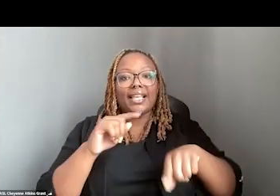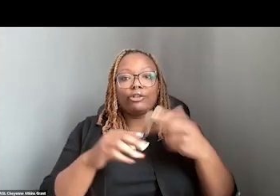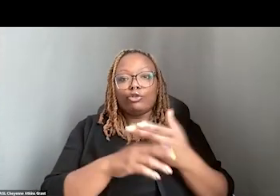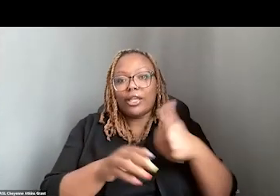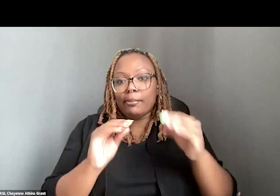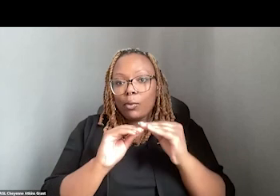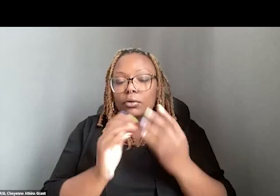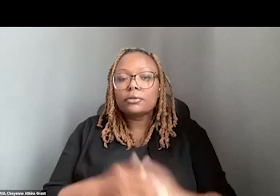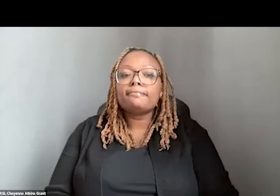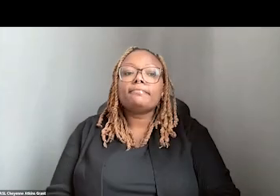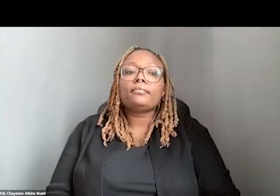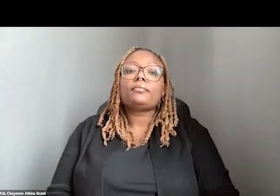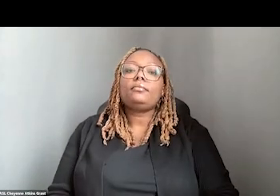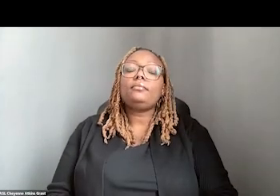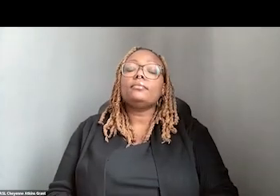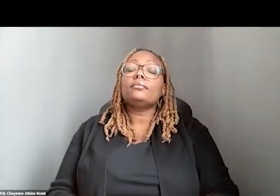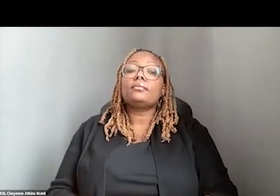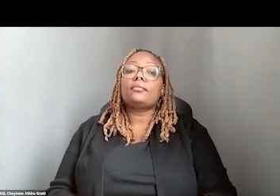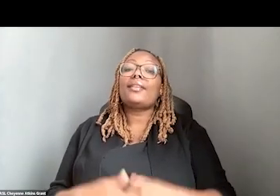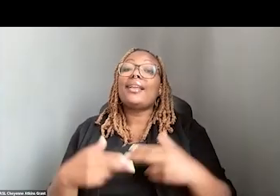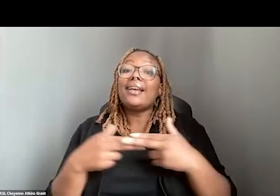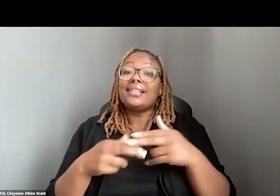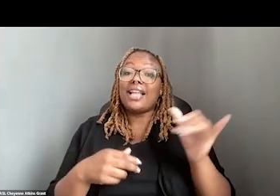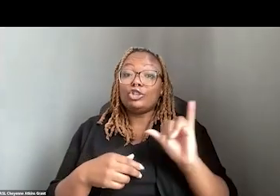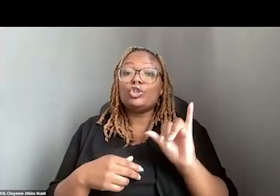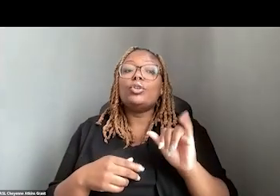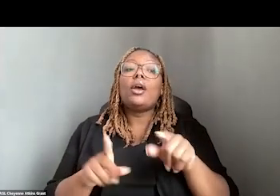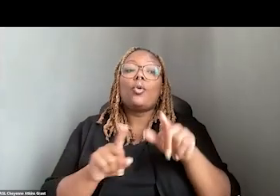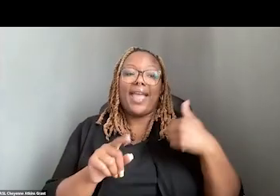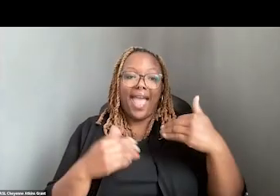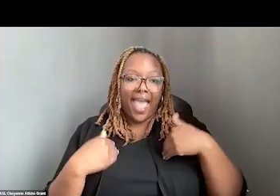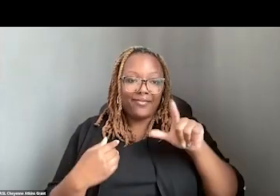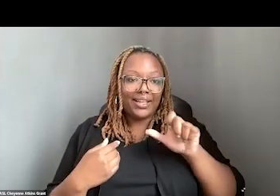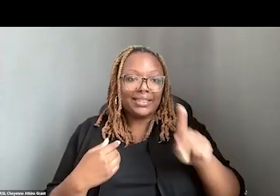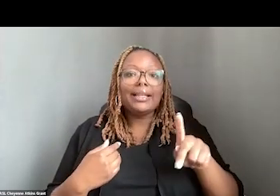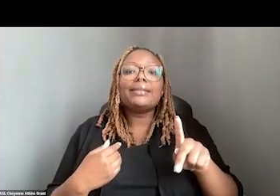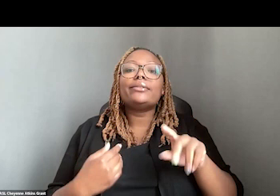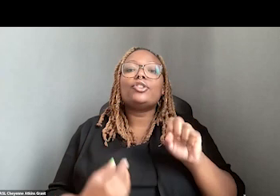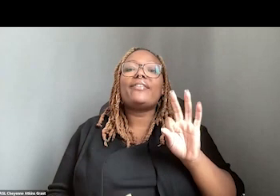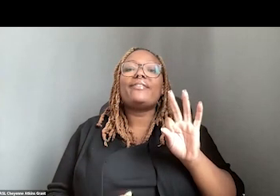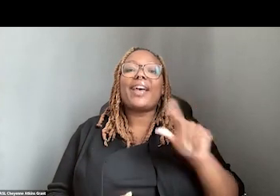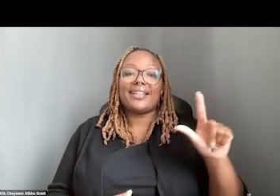On the slide as well there is a link to the FastLane decommissioning page -- for your ease.